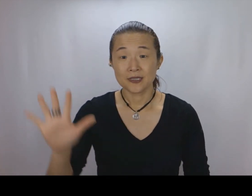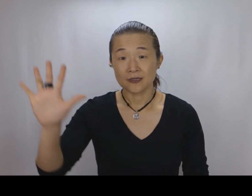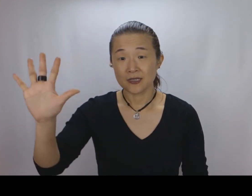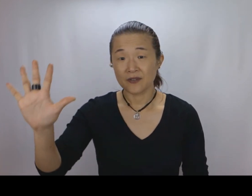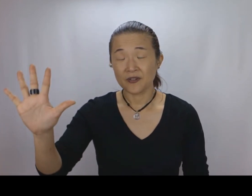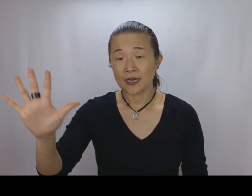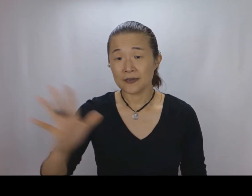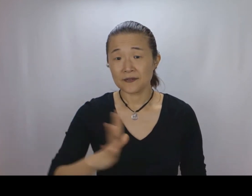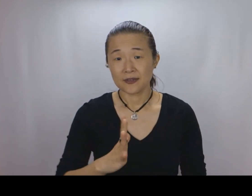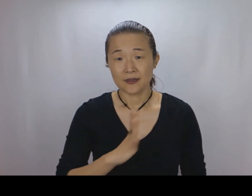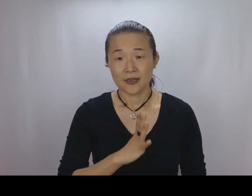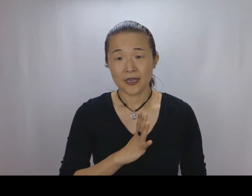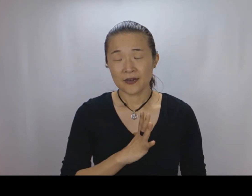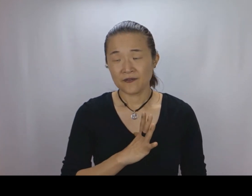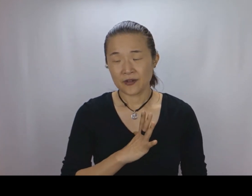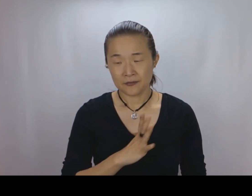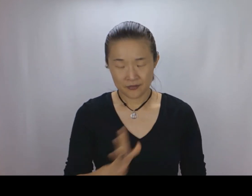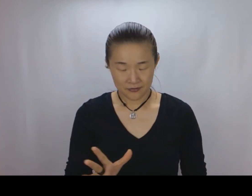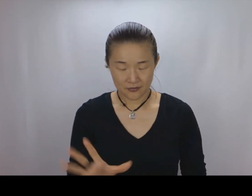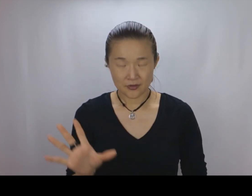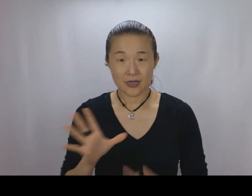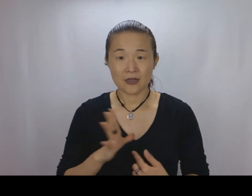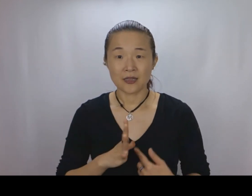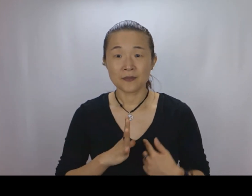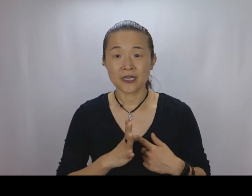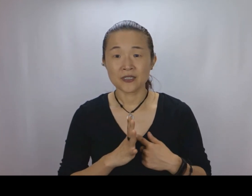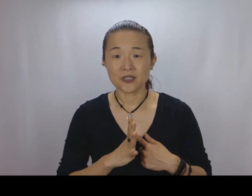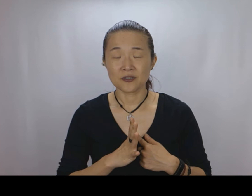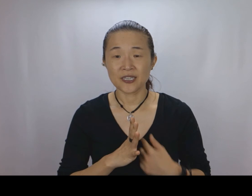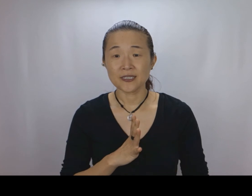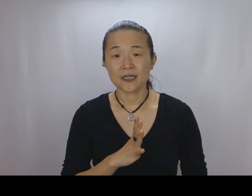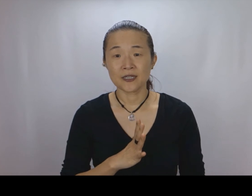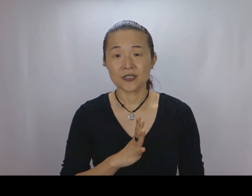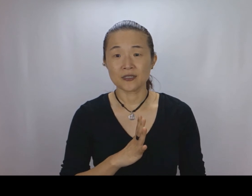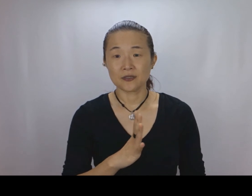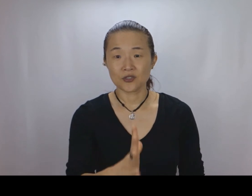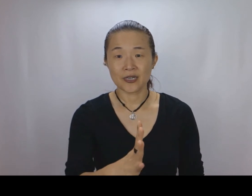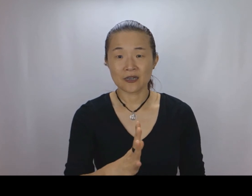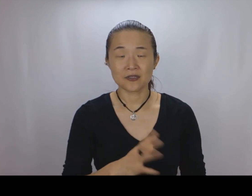You take five and thumb against your chest and just straight out,